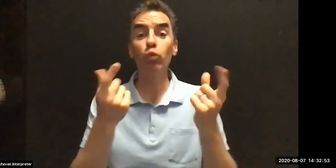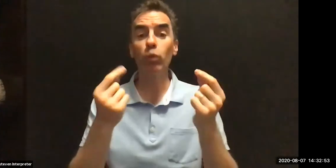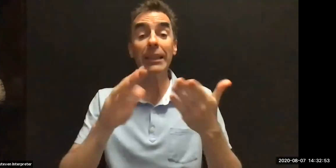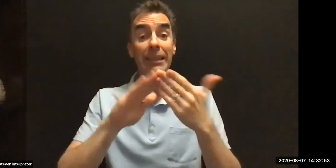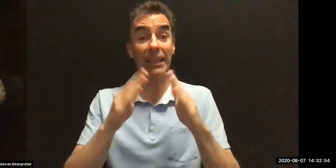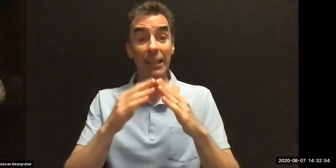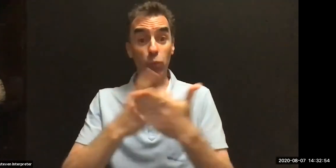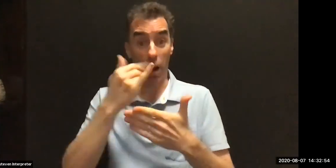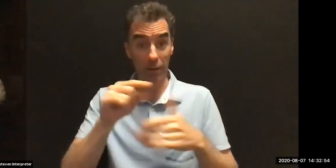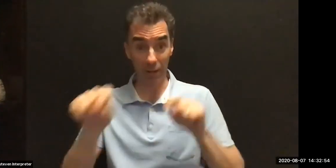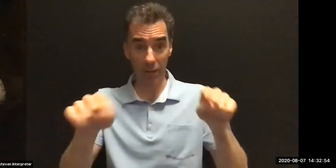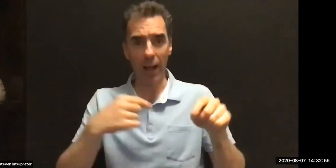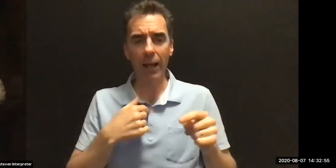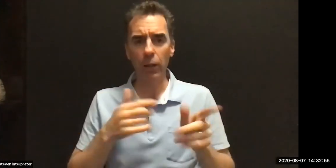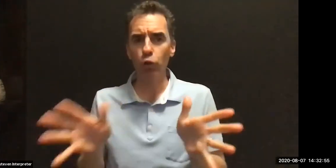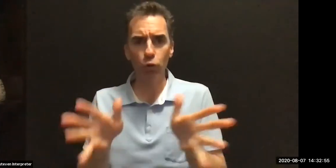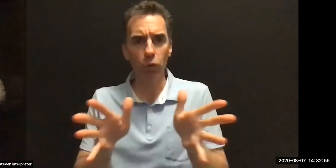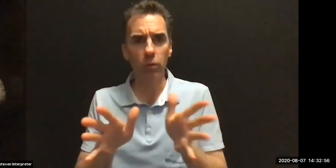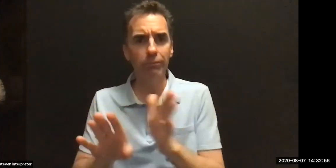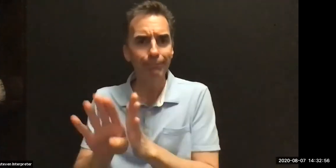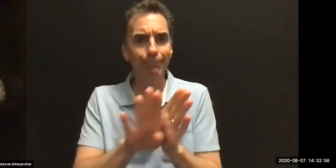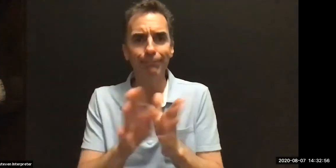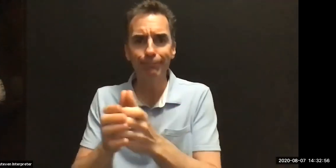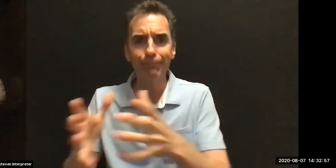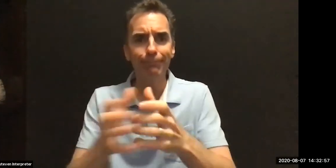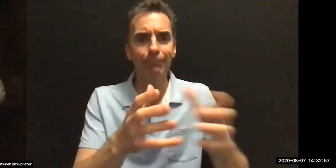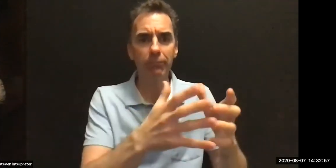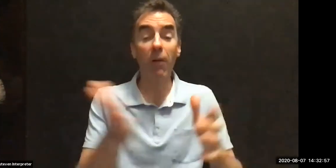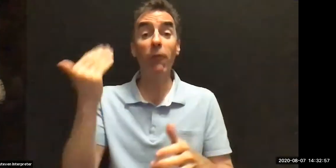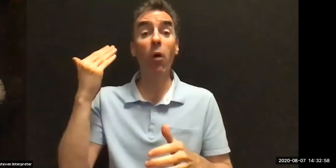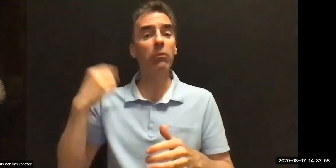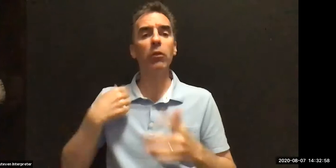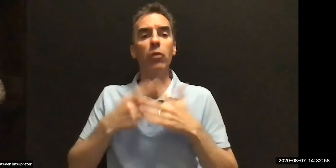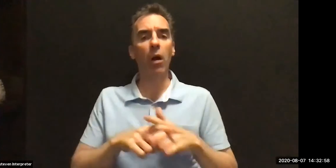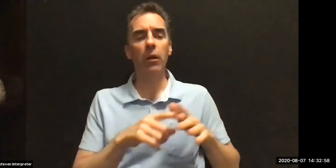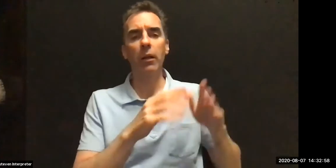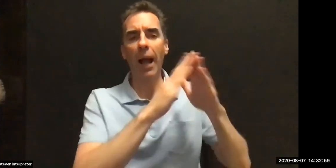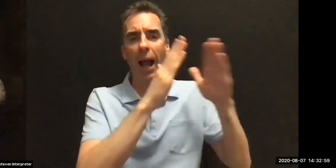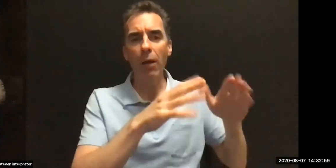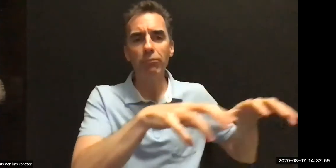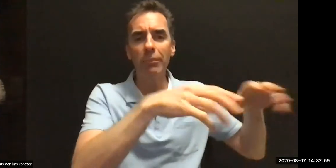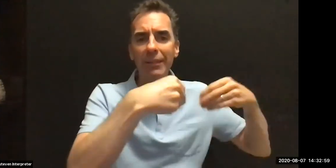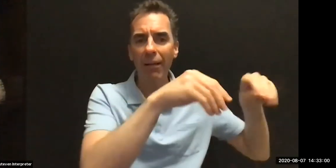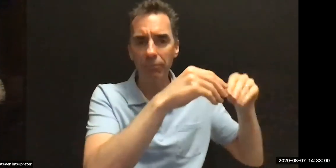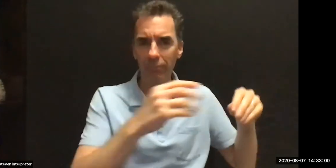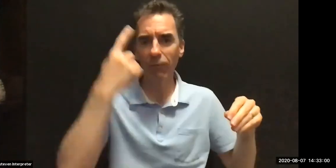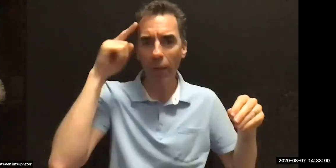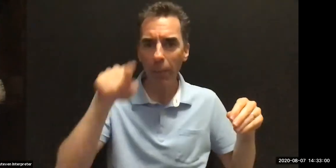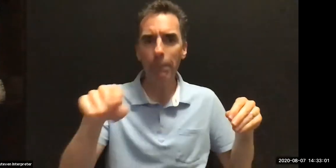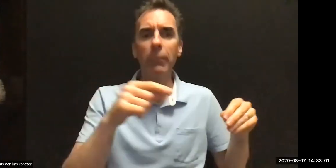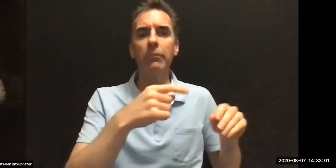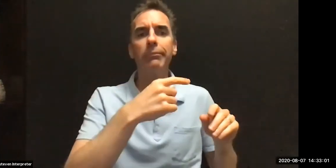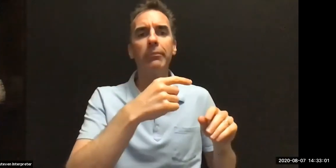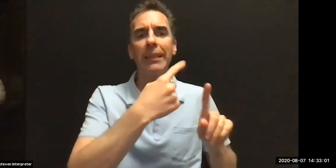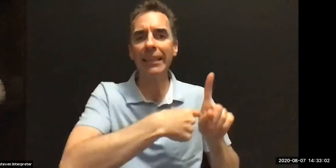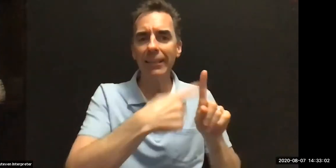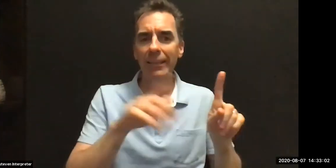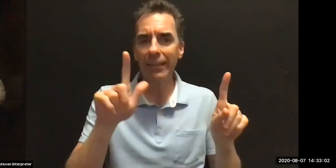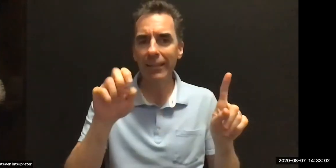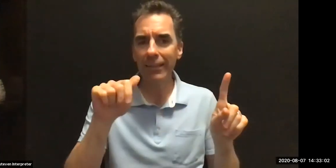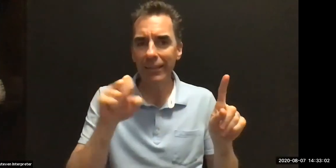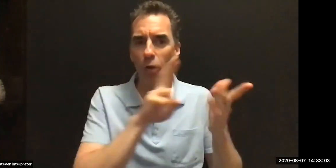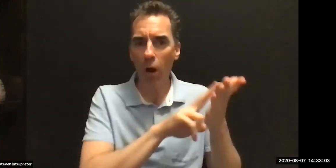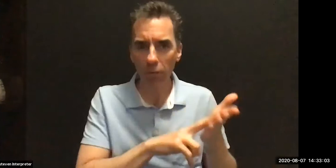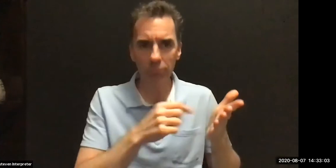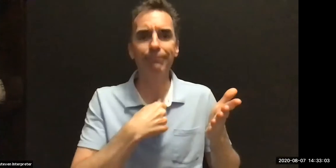Channelle Charest: I started out with bitwise on the commercial real estate side. So I was doing commercial leasing for them as they expanded in Fresno. So when we negotiated the